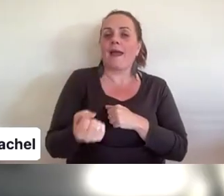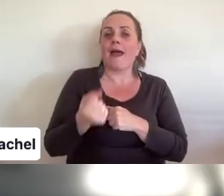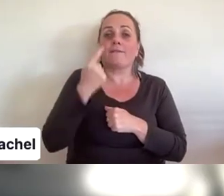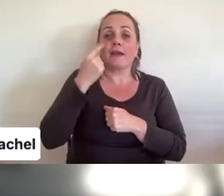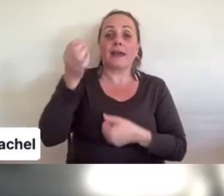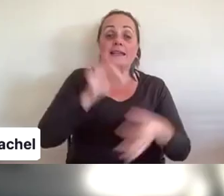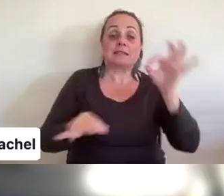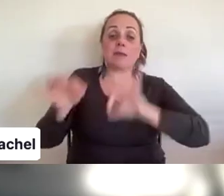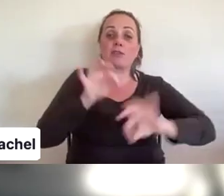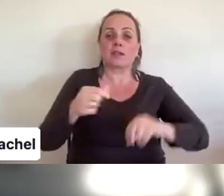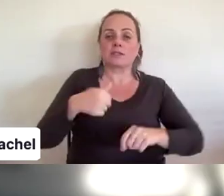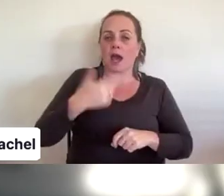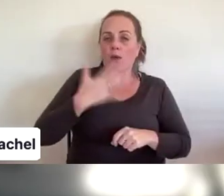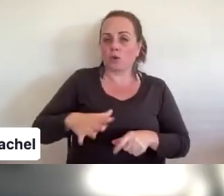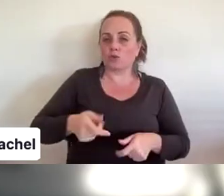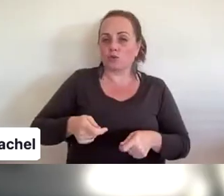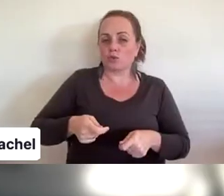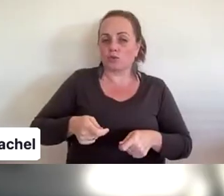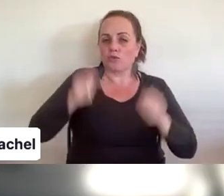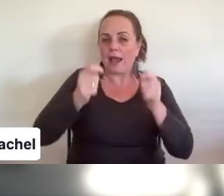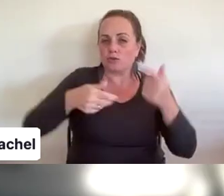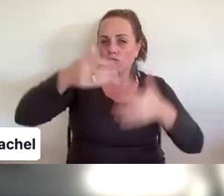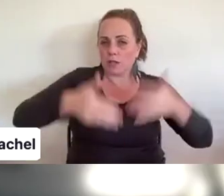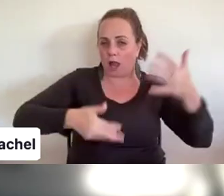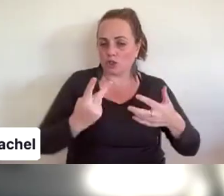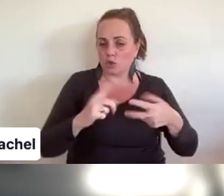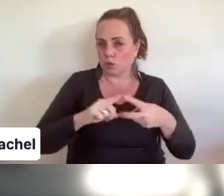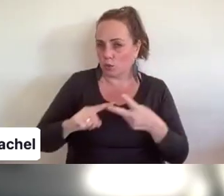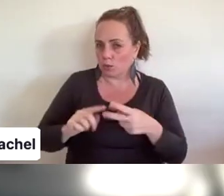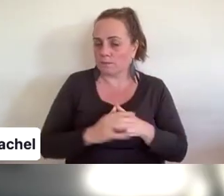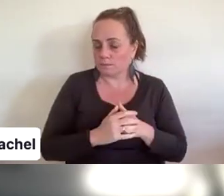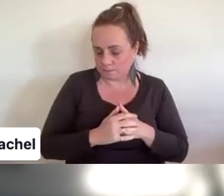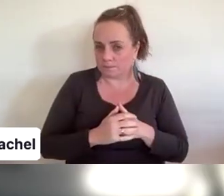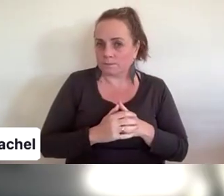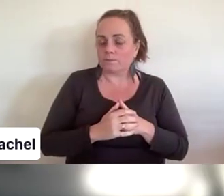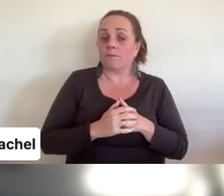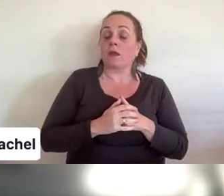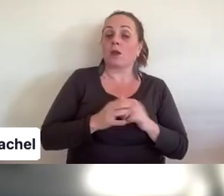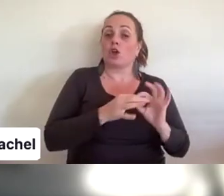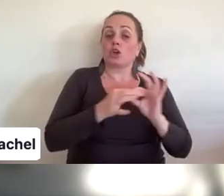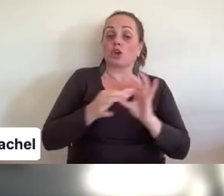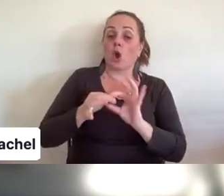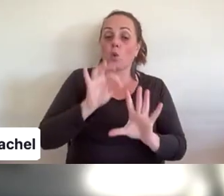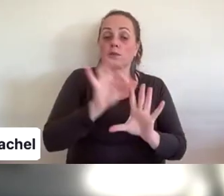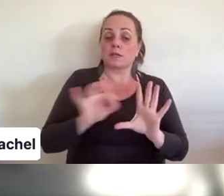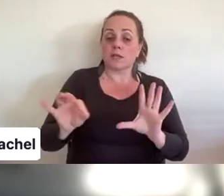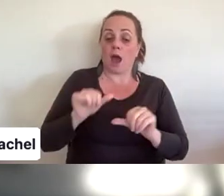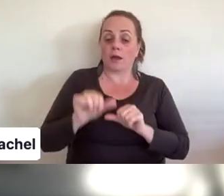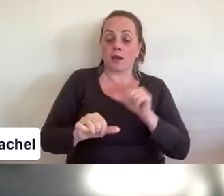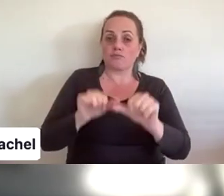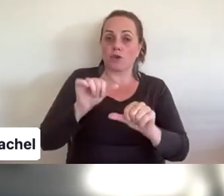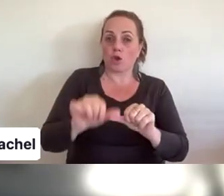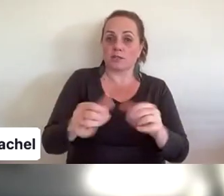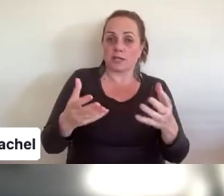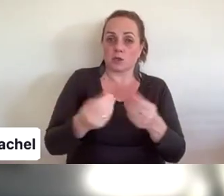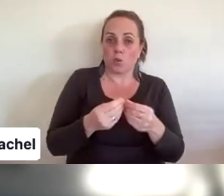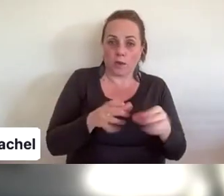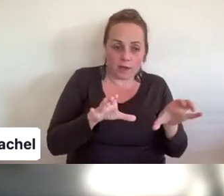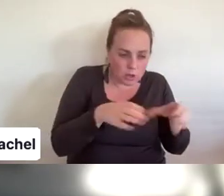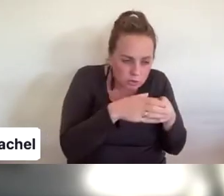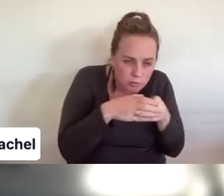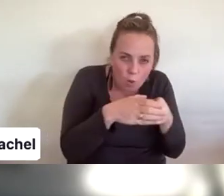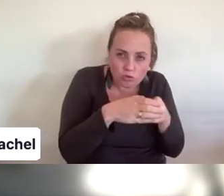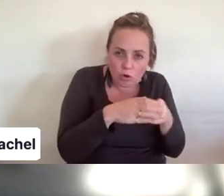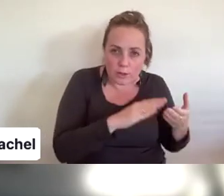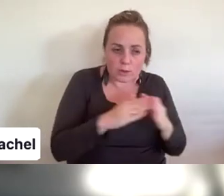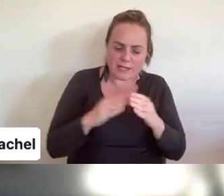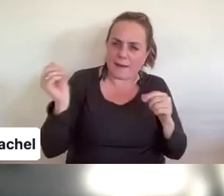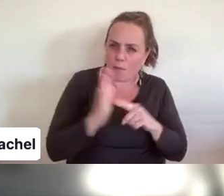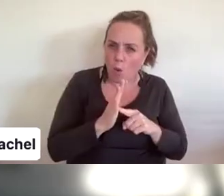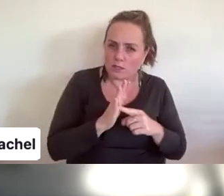useful to mention. One, that co design of these processes with minoritised communities is key. No